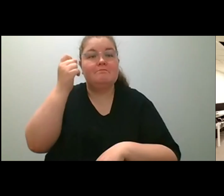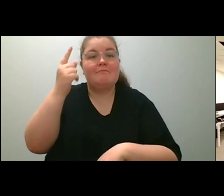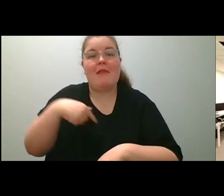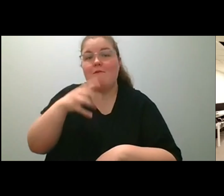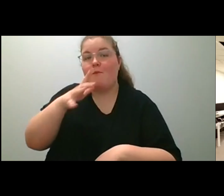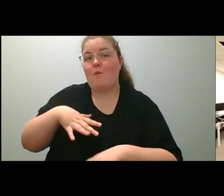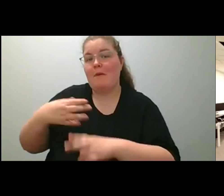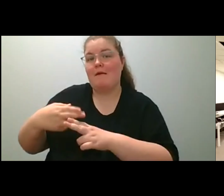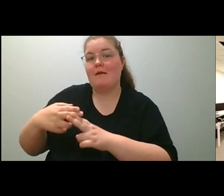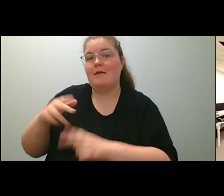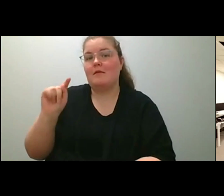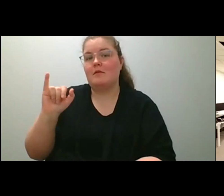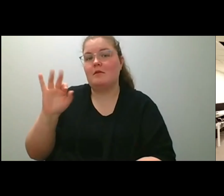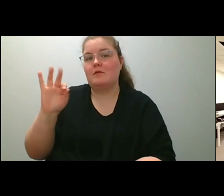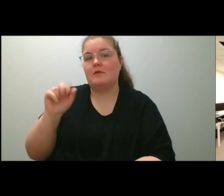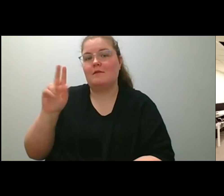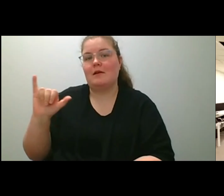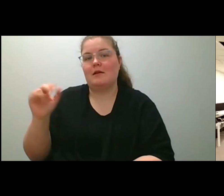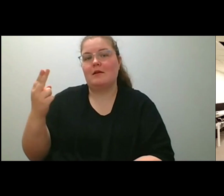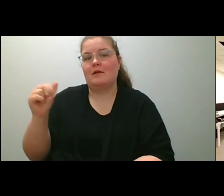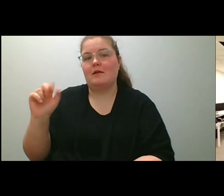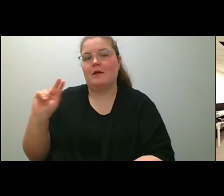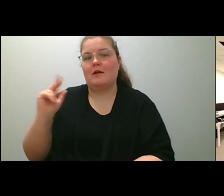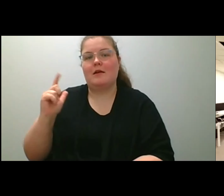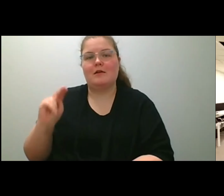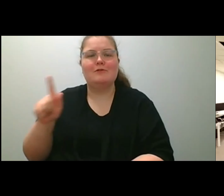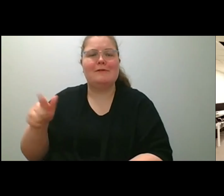She will be helping out on the technical side as needed